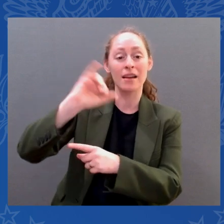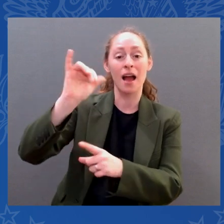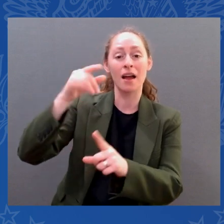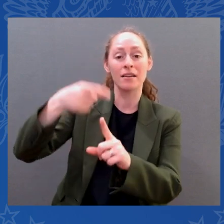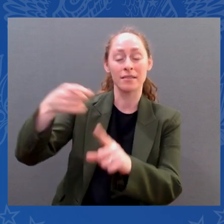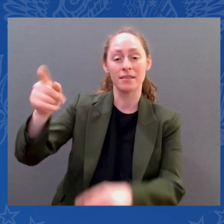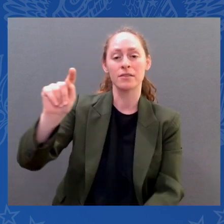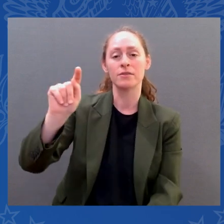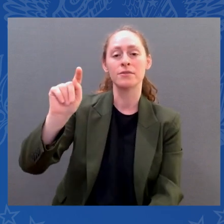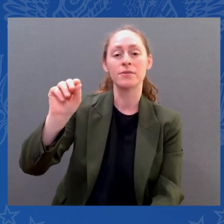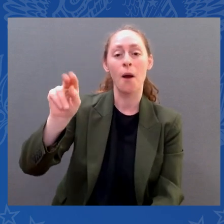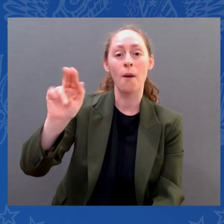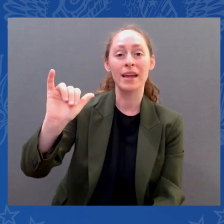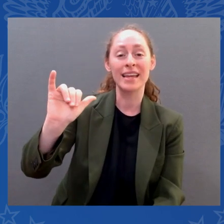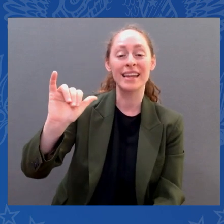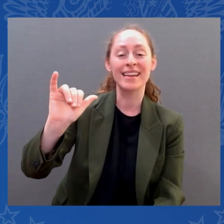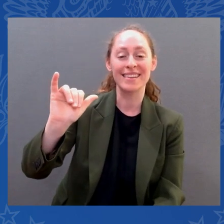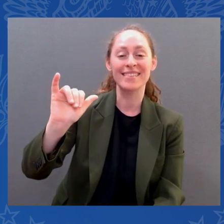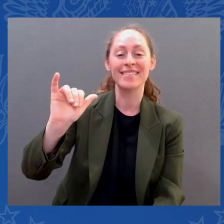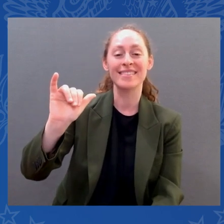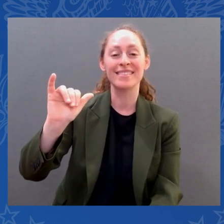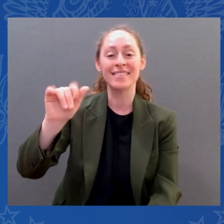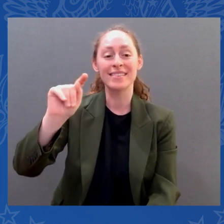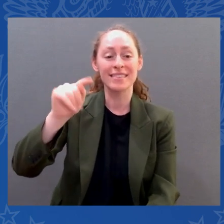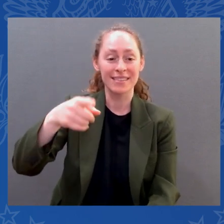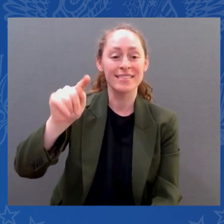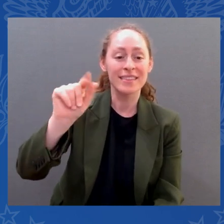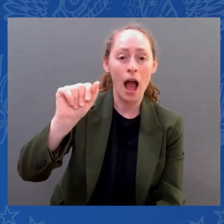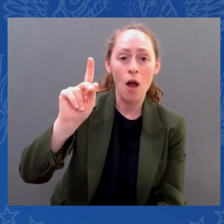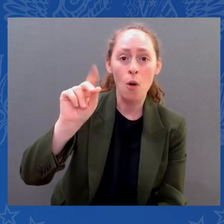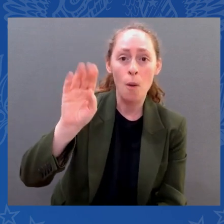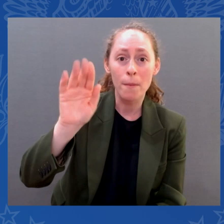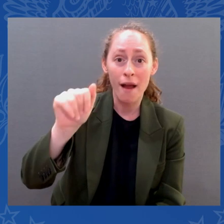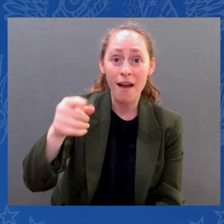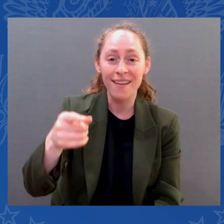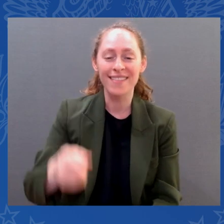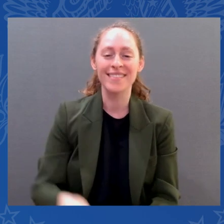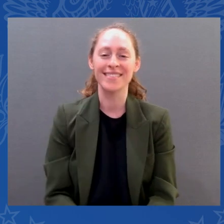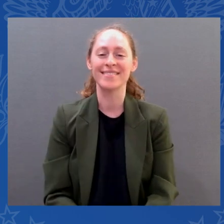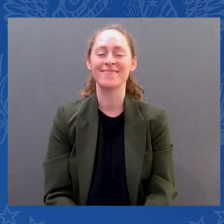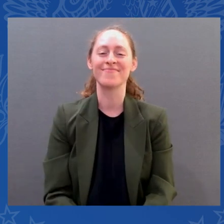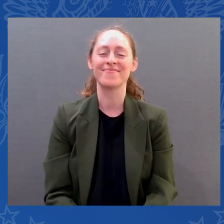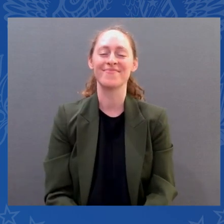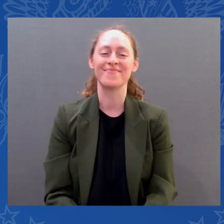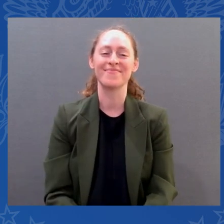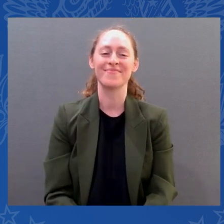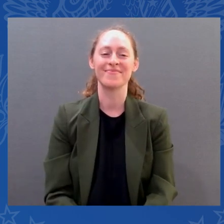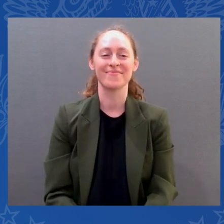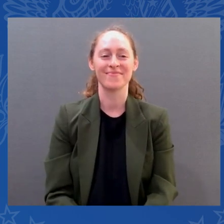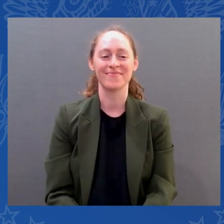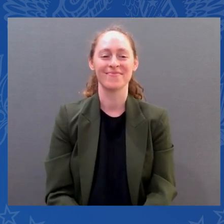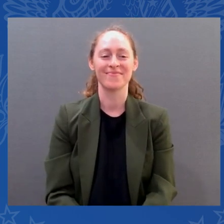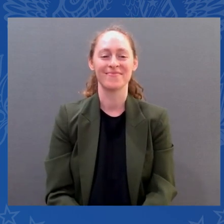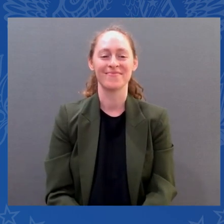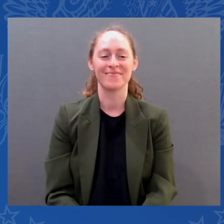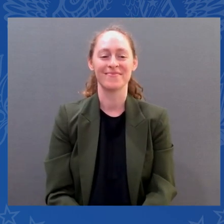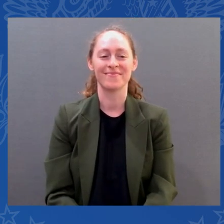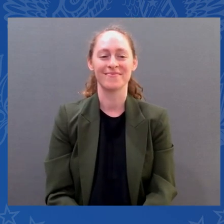Come on. He's the only one I can say "stand up"